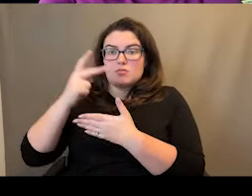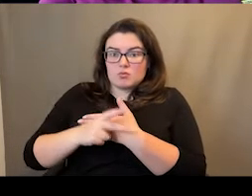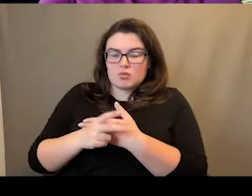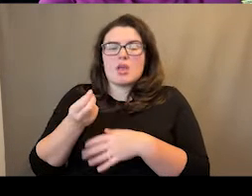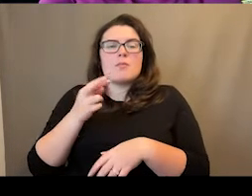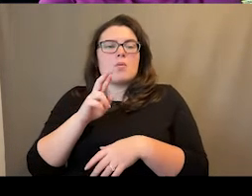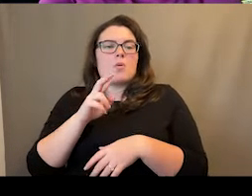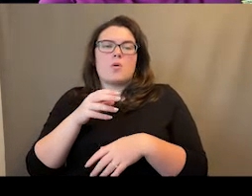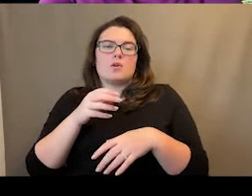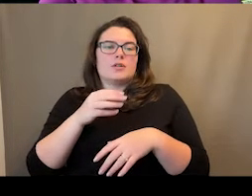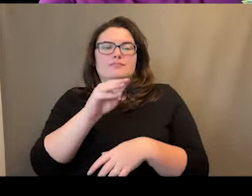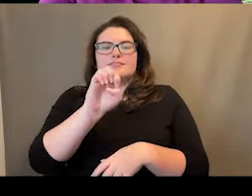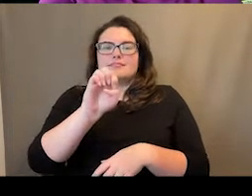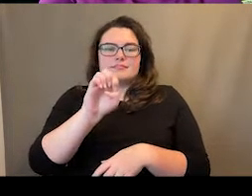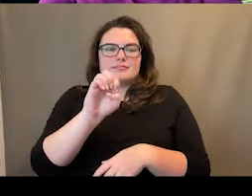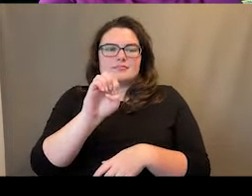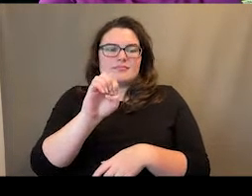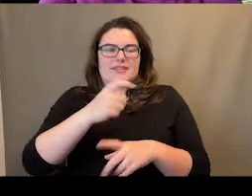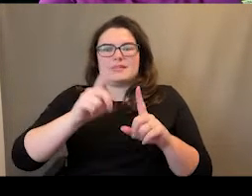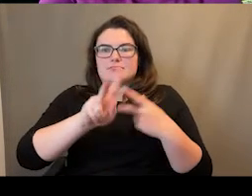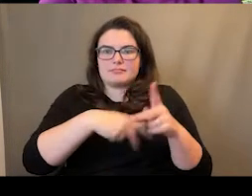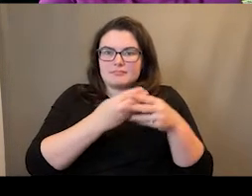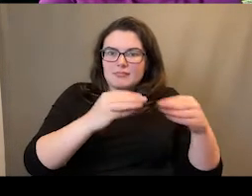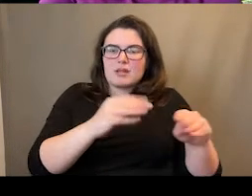a mechanism to always go to the website and look.